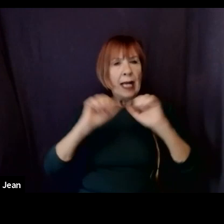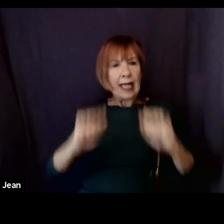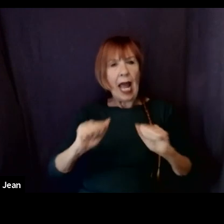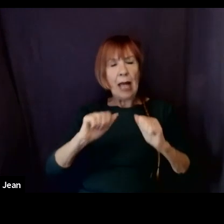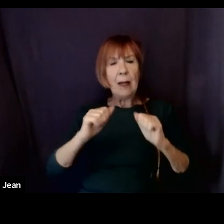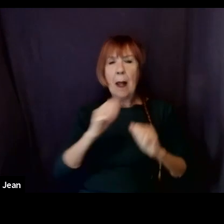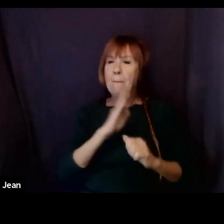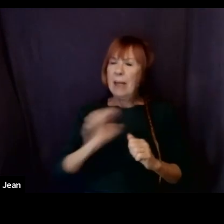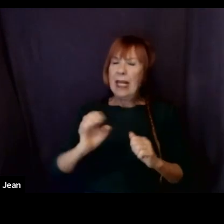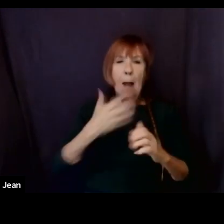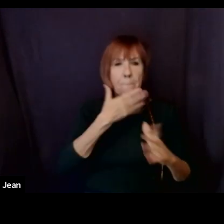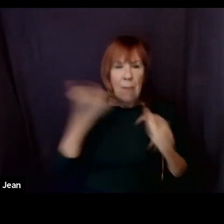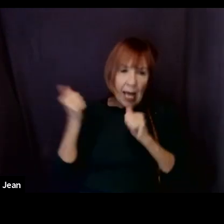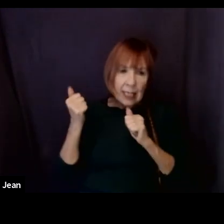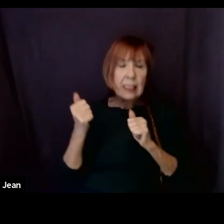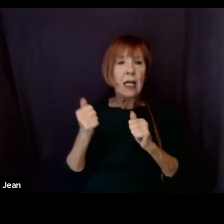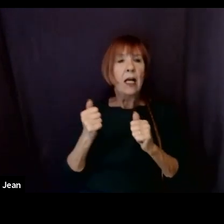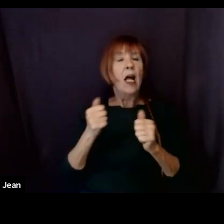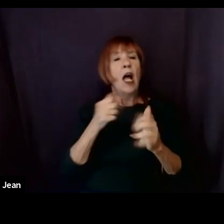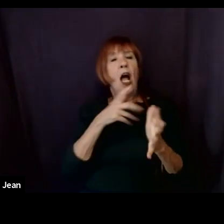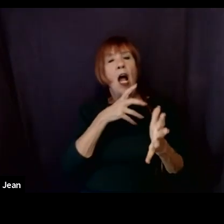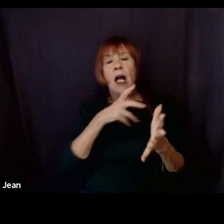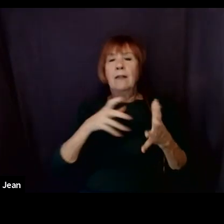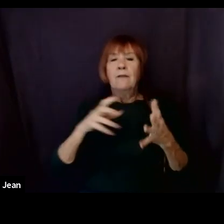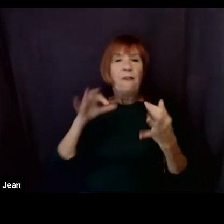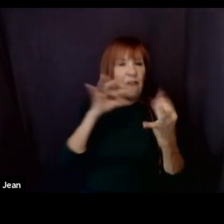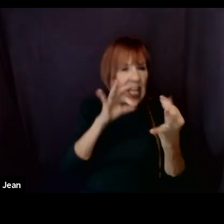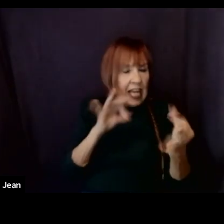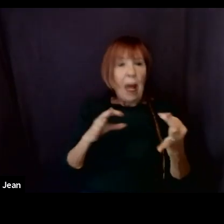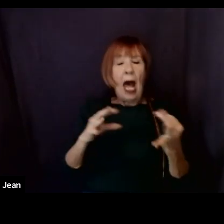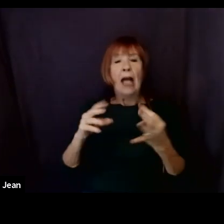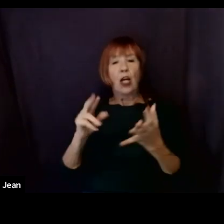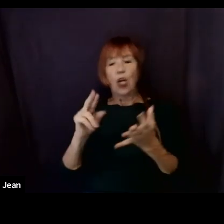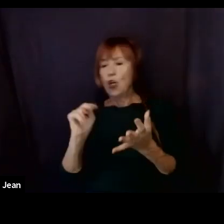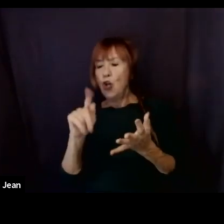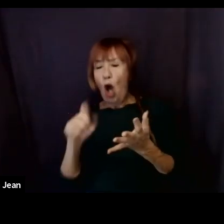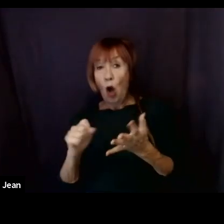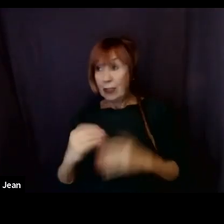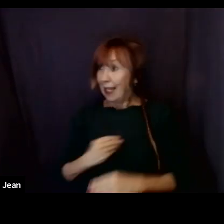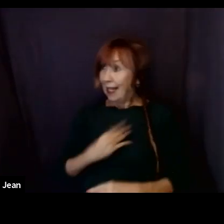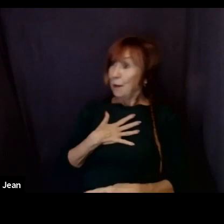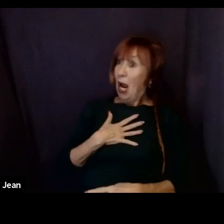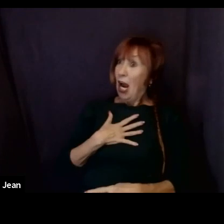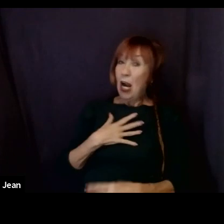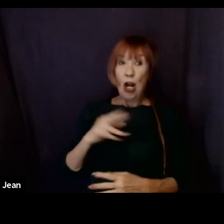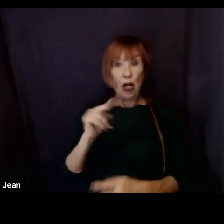good notes, bad notes, inspiring notes, painful notes. like finding out your dad's the baddest guy